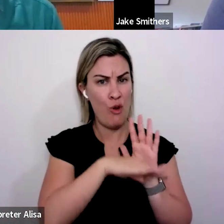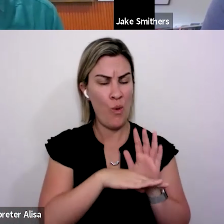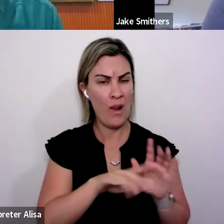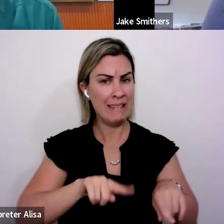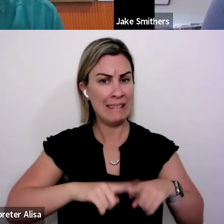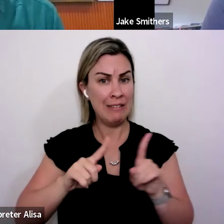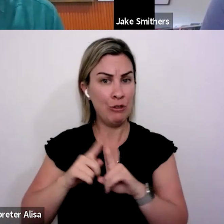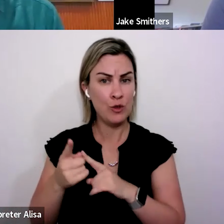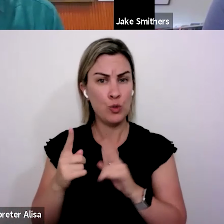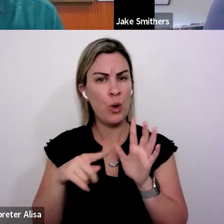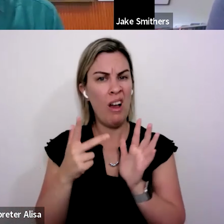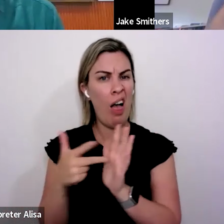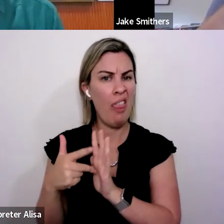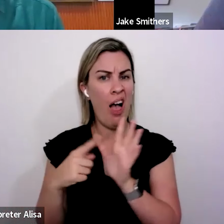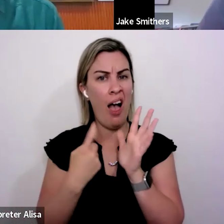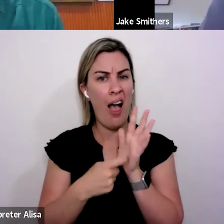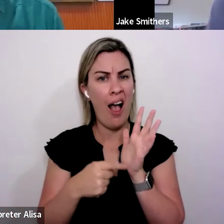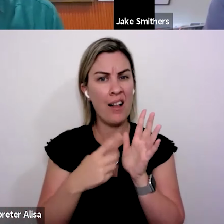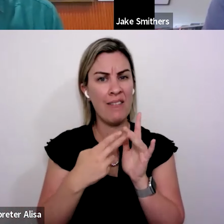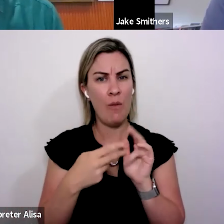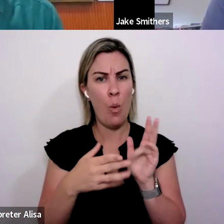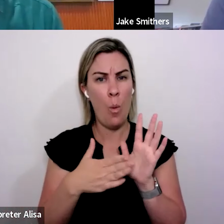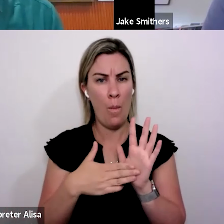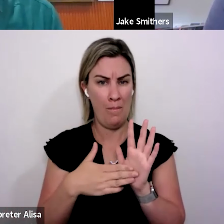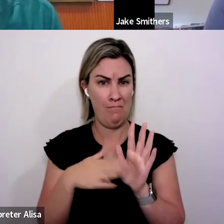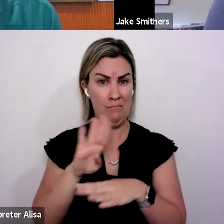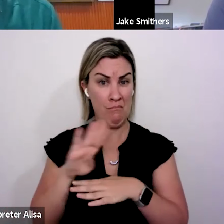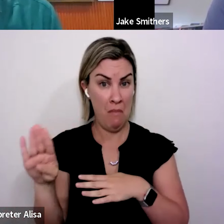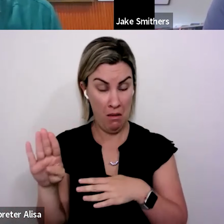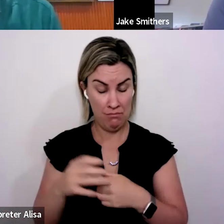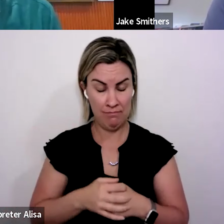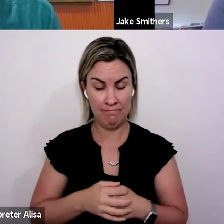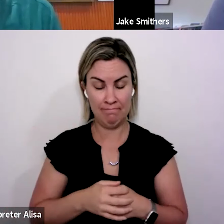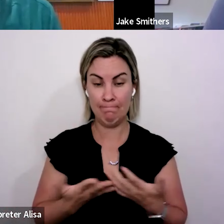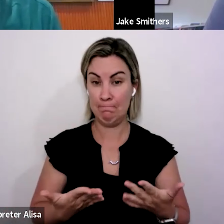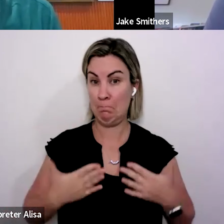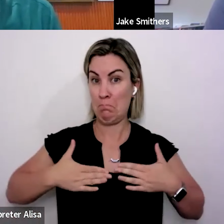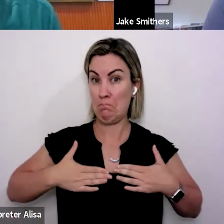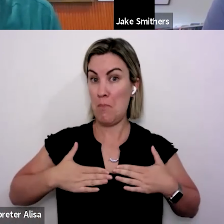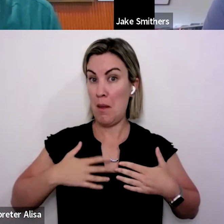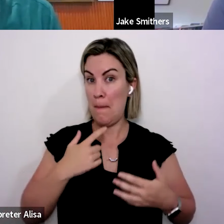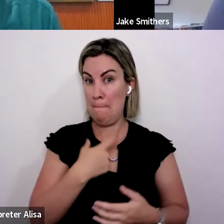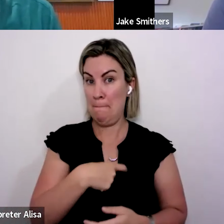From my personal observations, no. So, I'm lucky enough that I'm usually in the First Nations